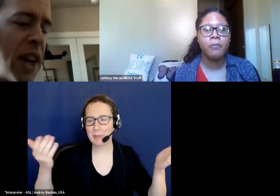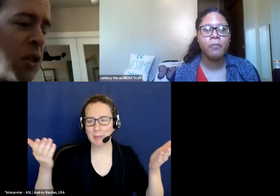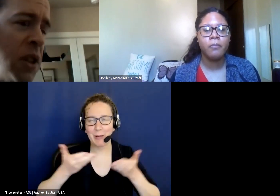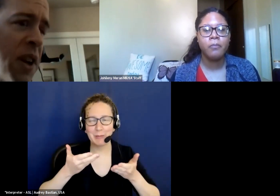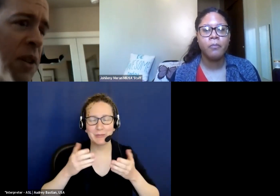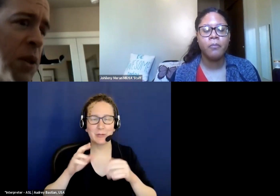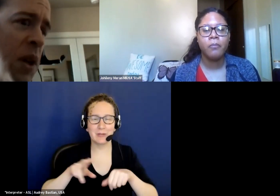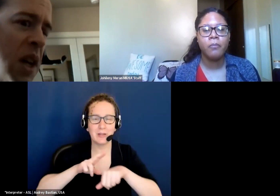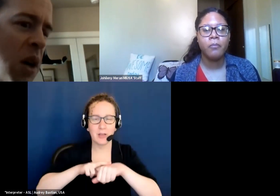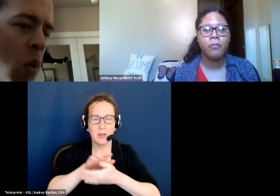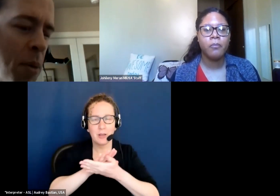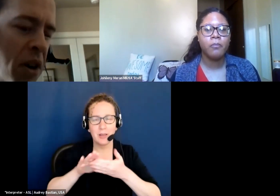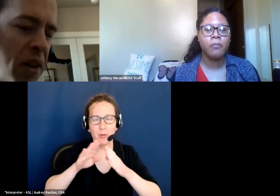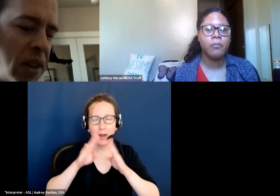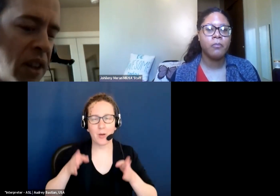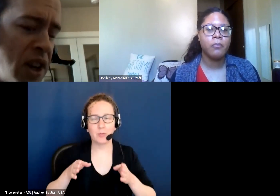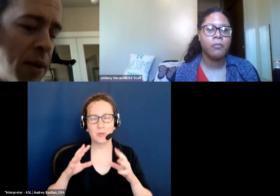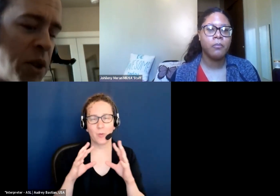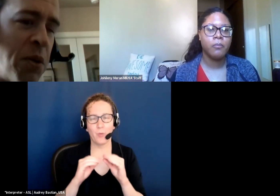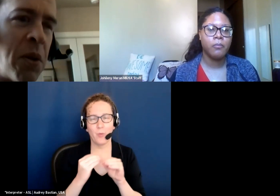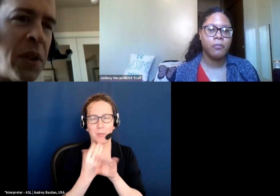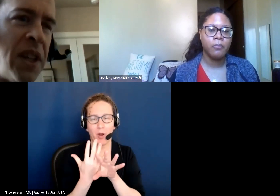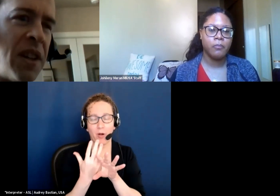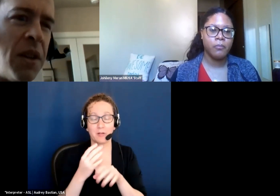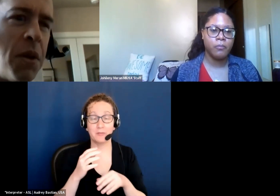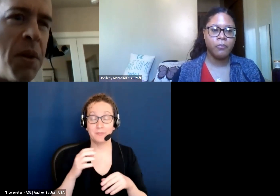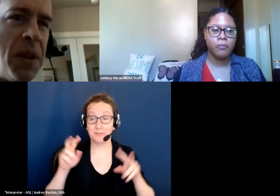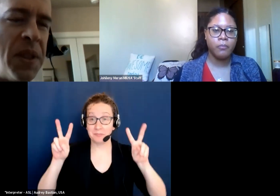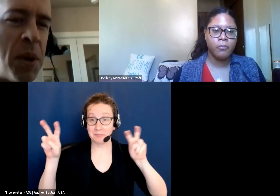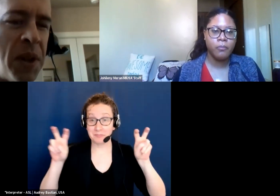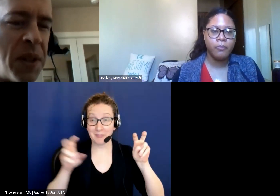the National Clearinghouse webinar, Never Too Early: Youth with Disabilities